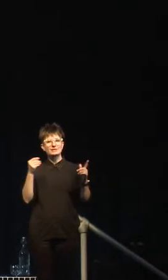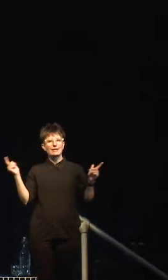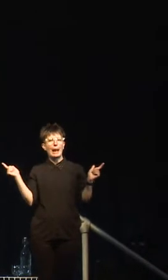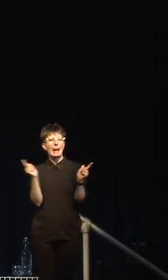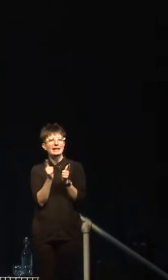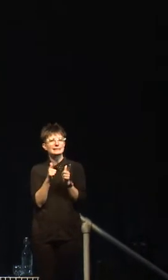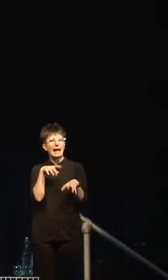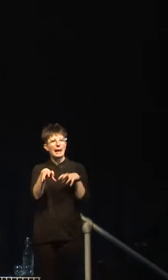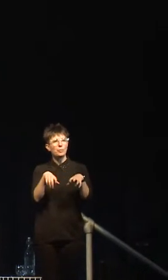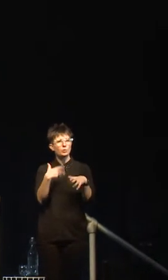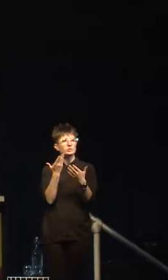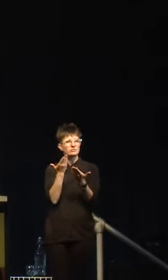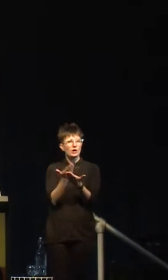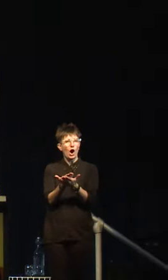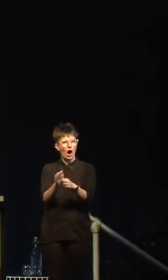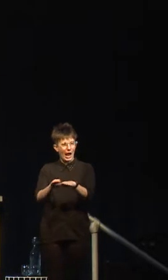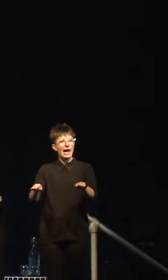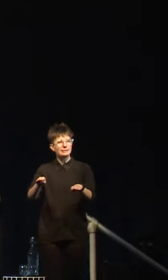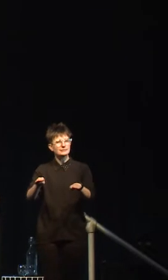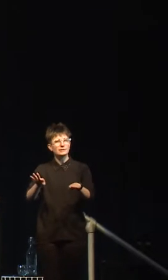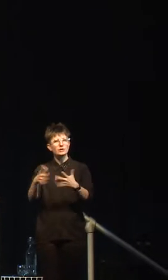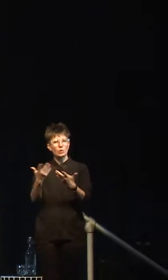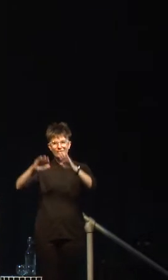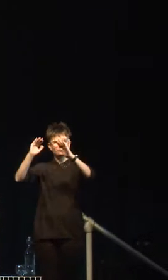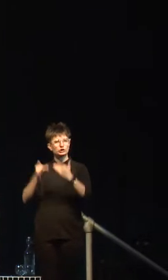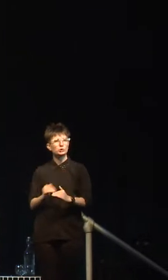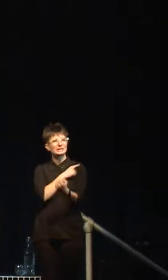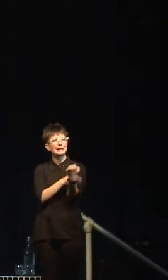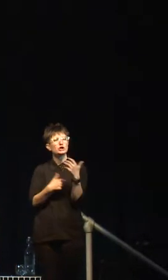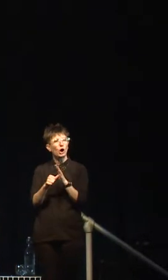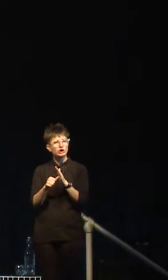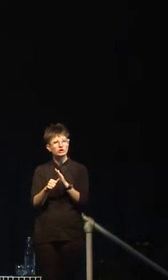feed, and lower energy costs and so on. So they reduced their input costs, managed to